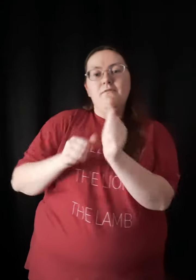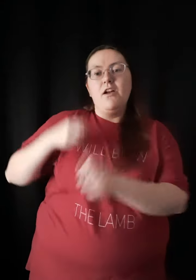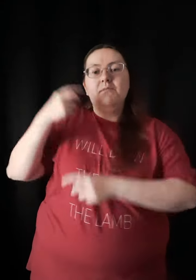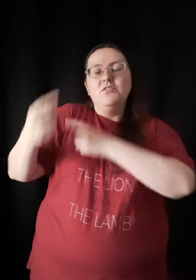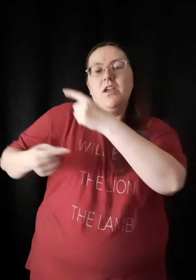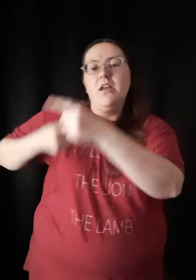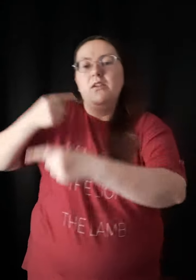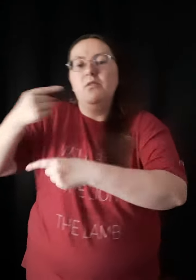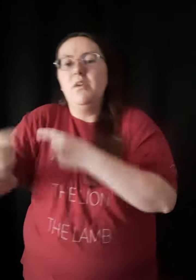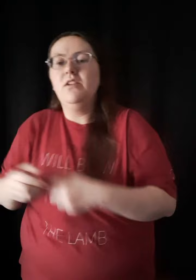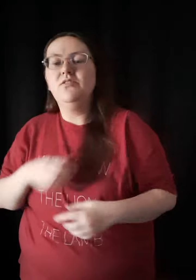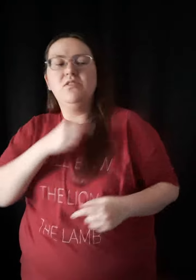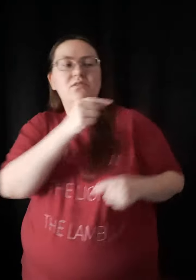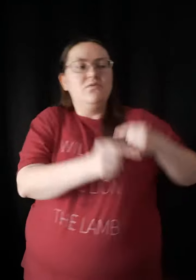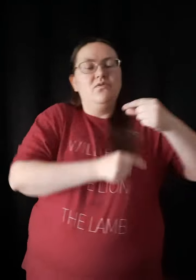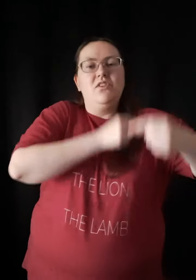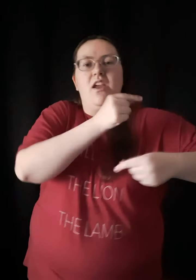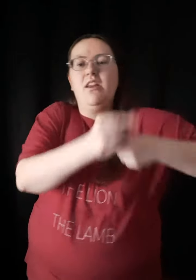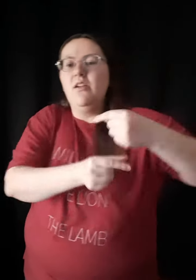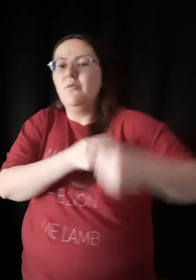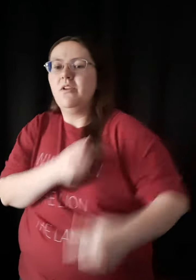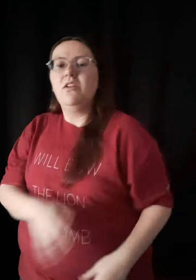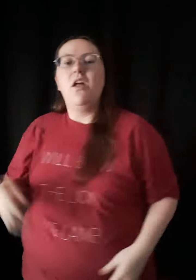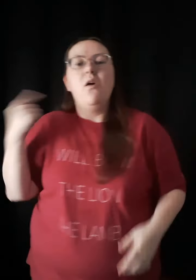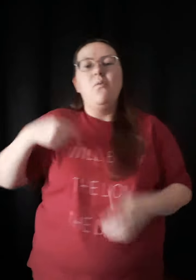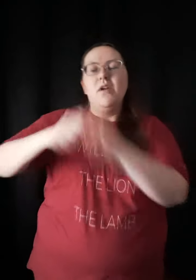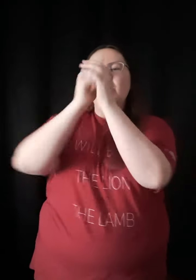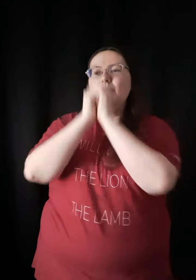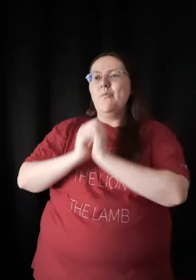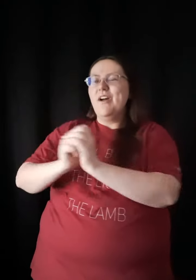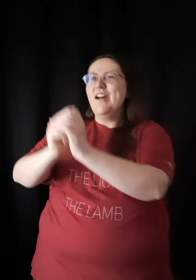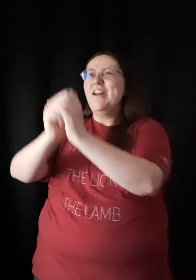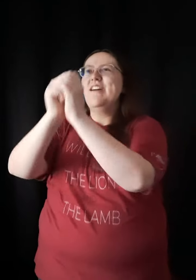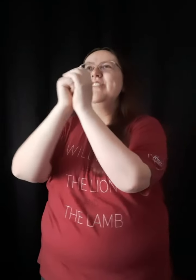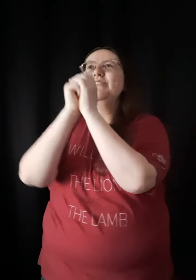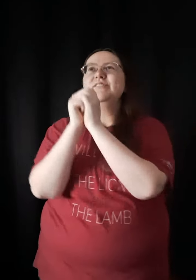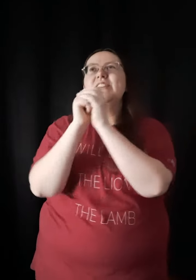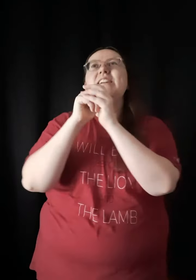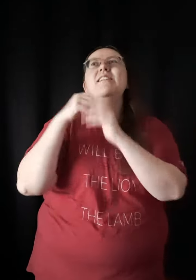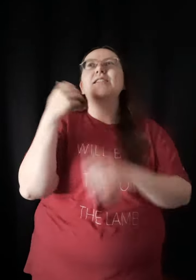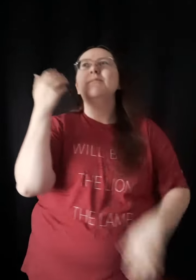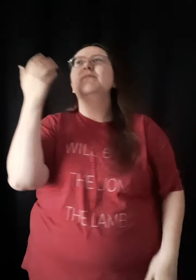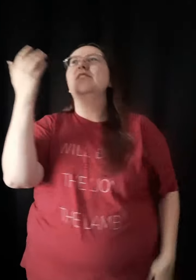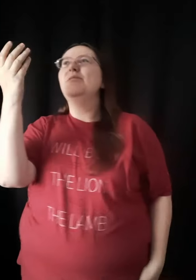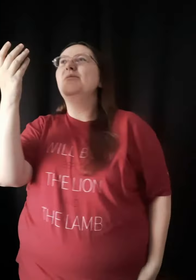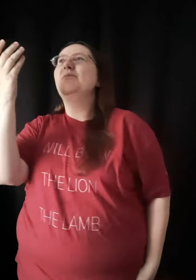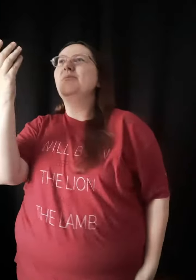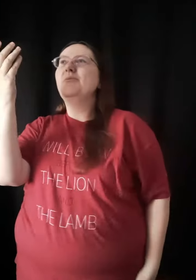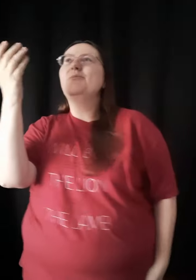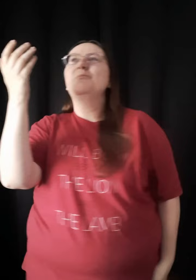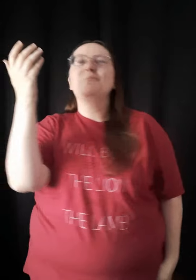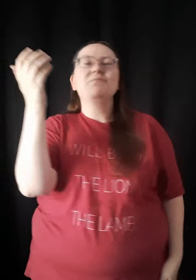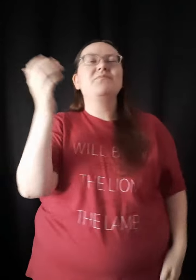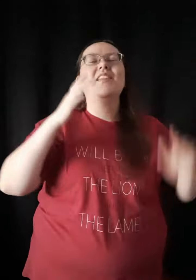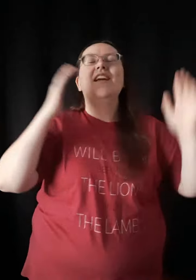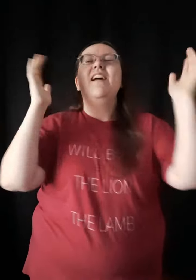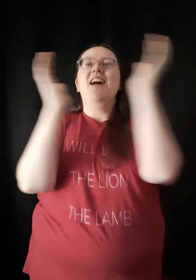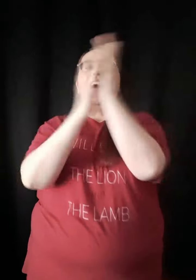From generation to generation We worship you